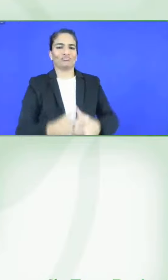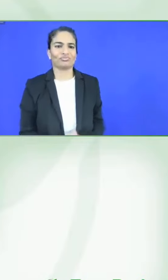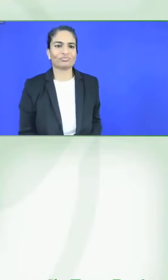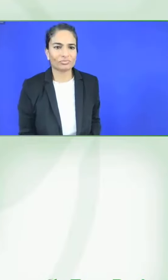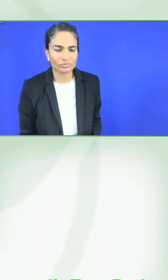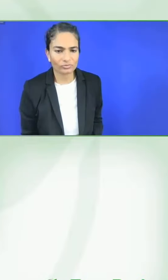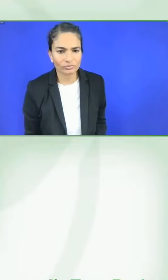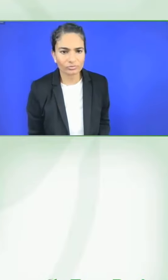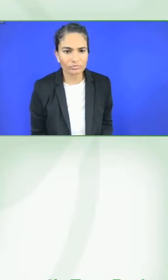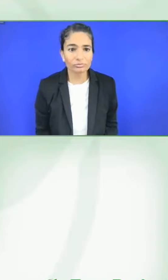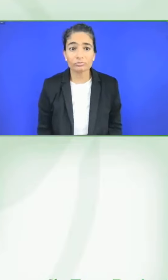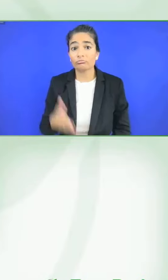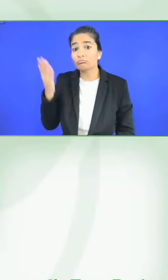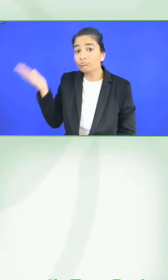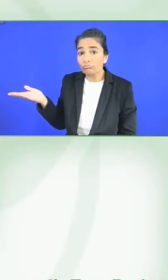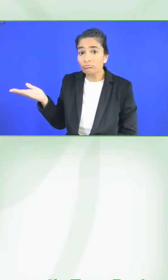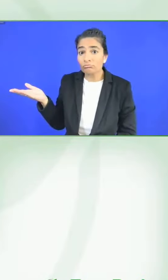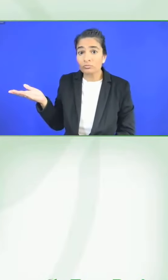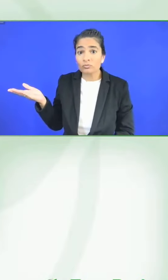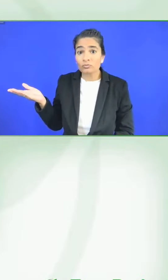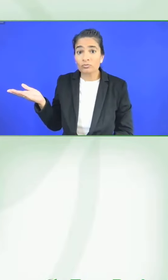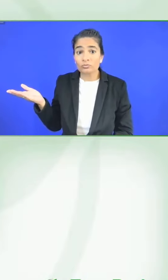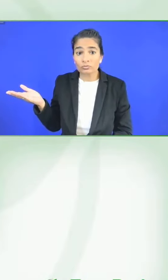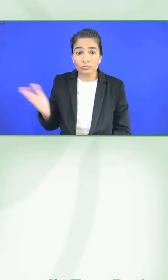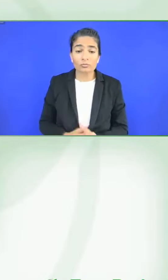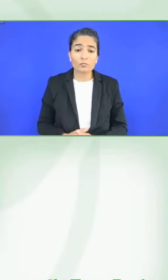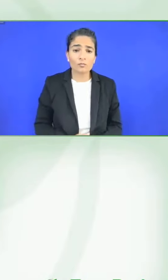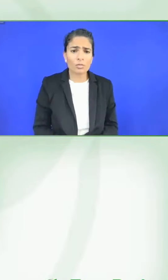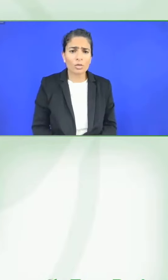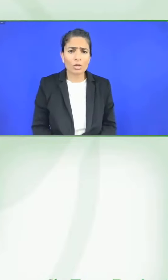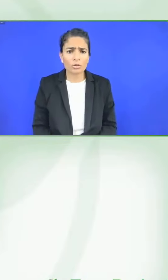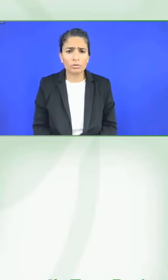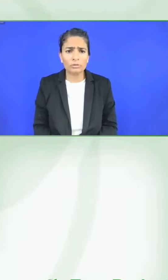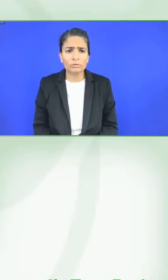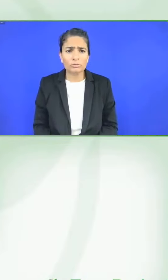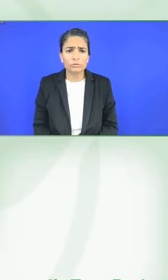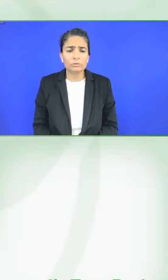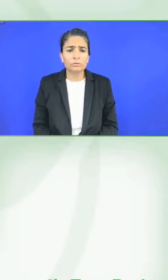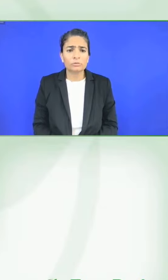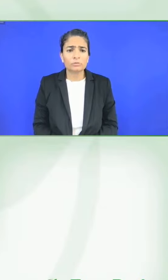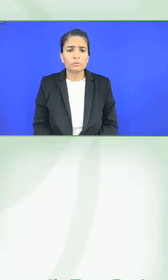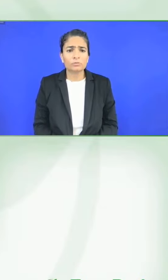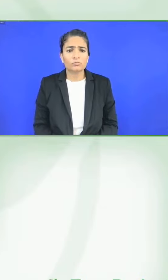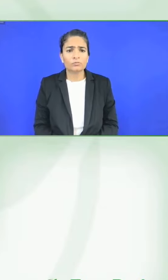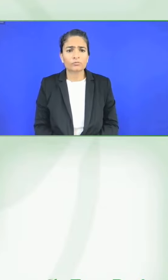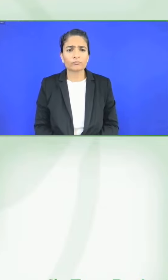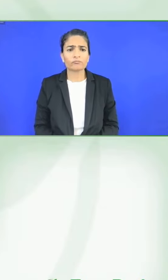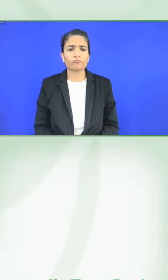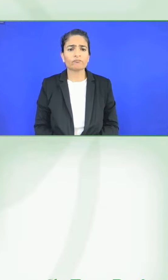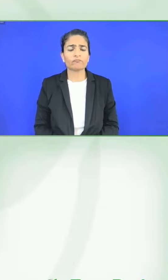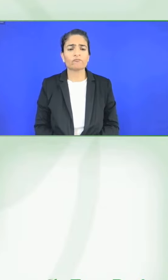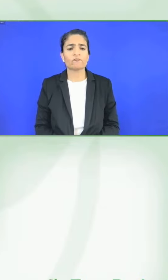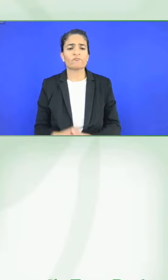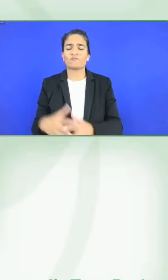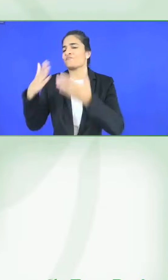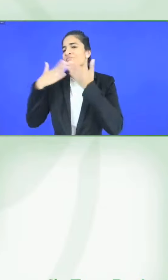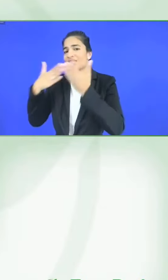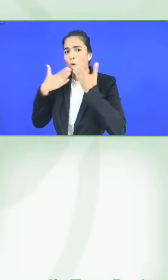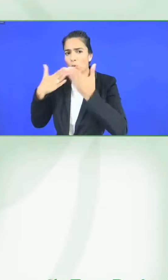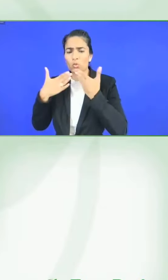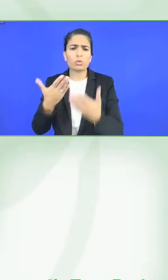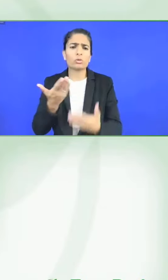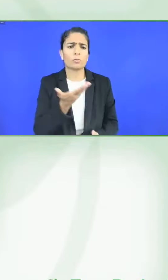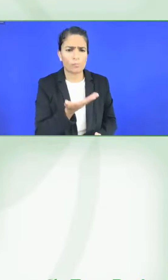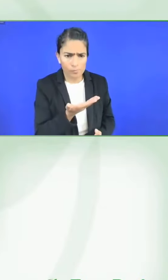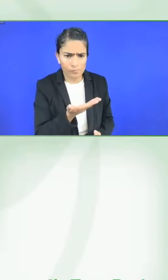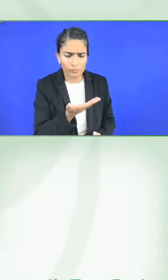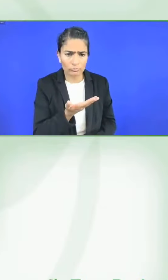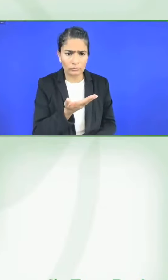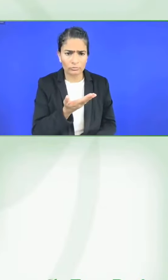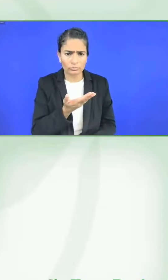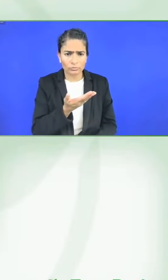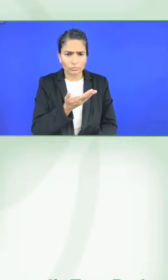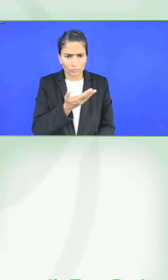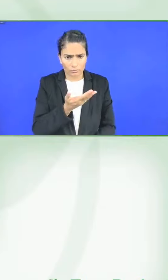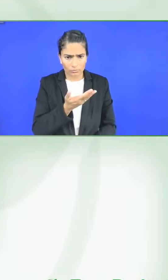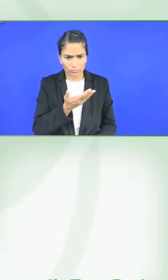And when they are done, it all disappears.